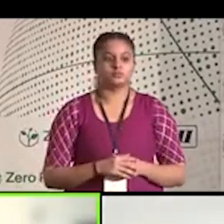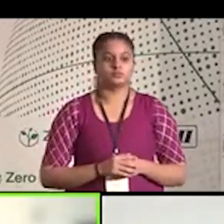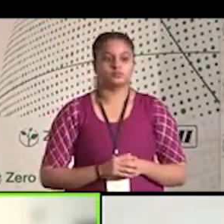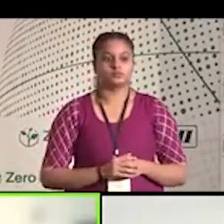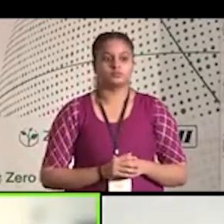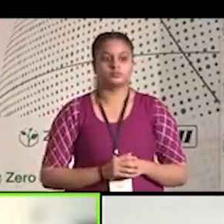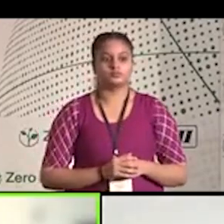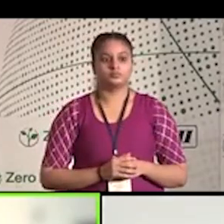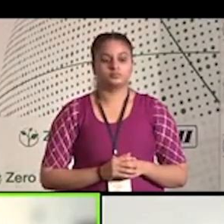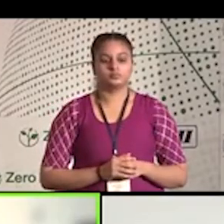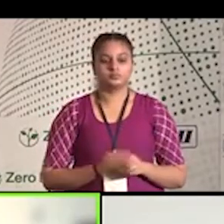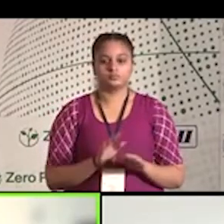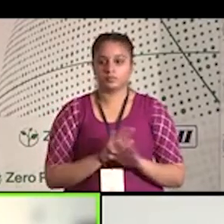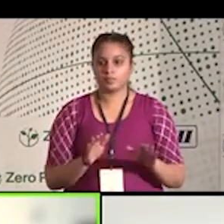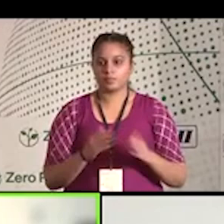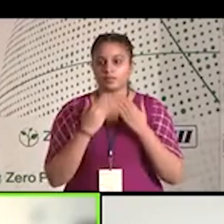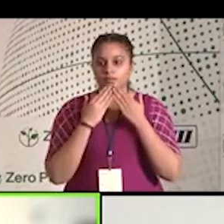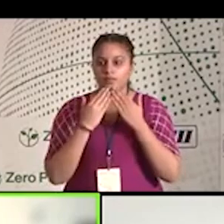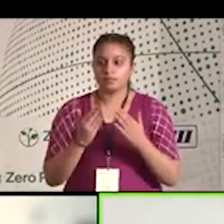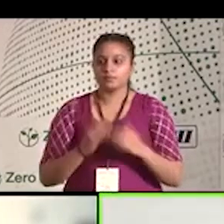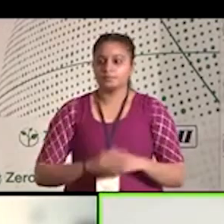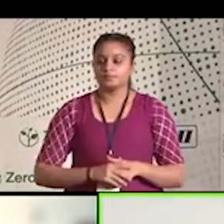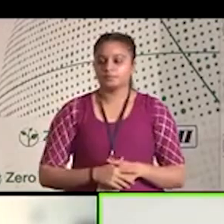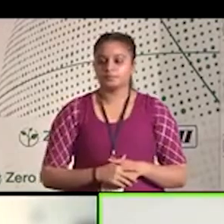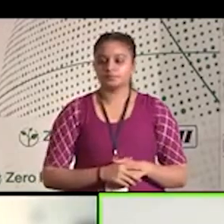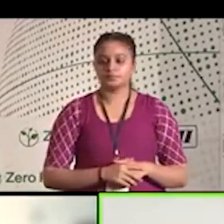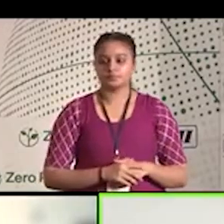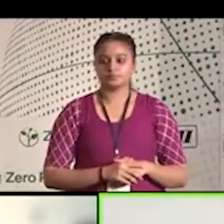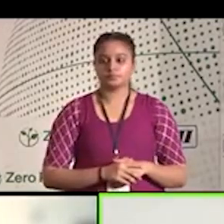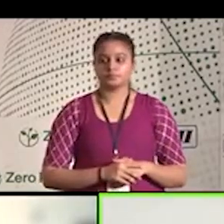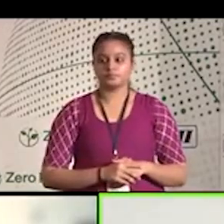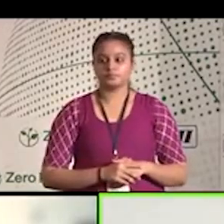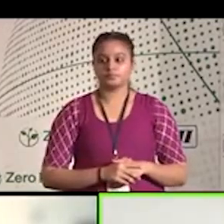That's a large thank you that's that's the eight another impressive metrics